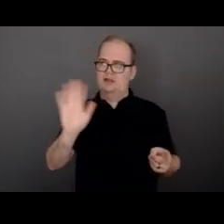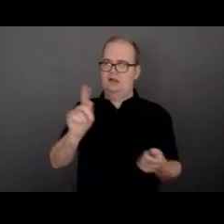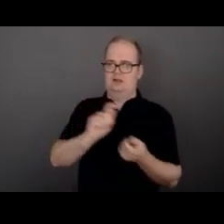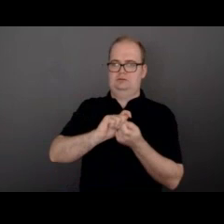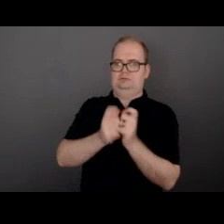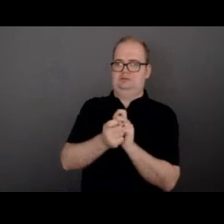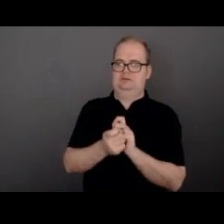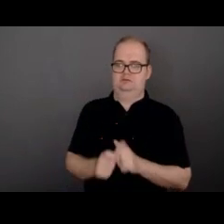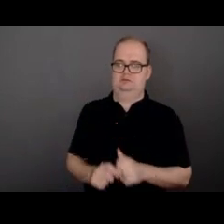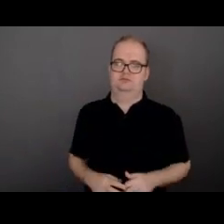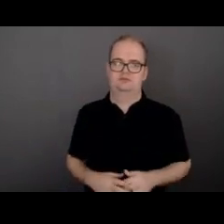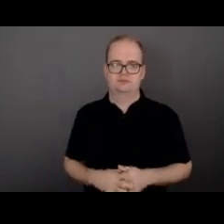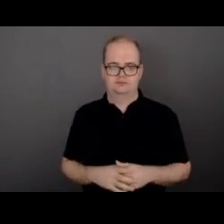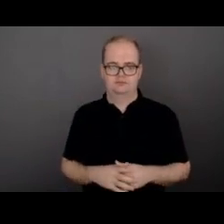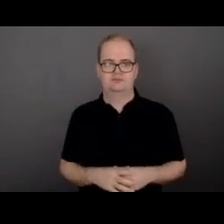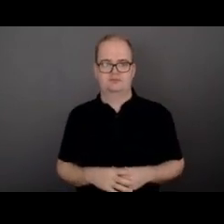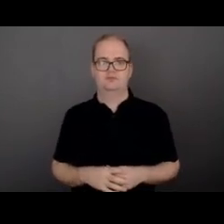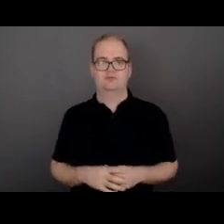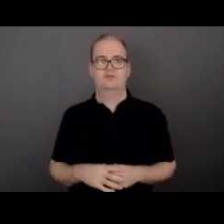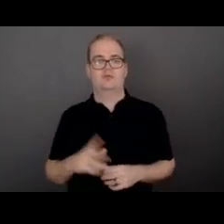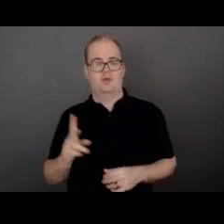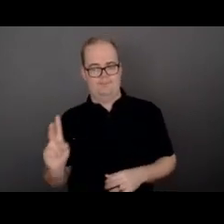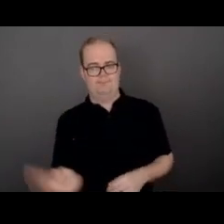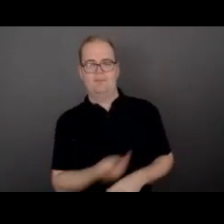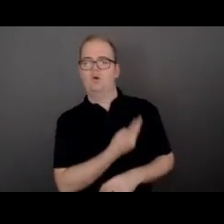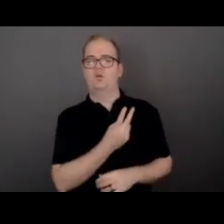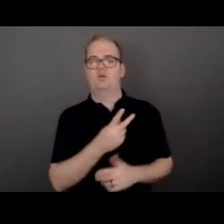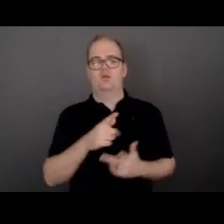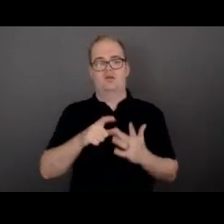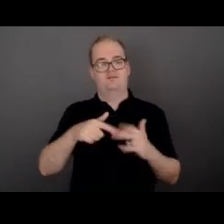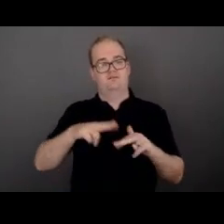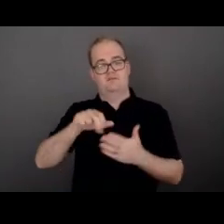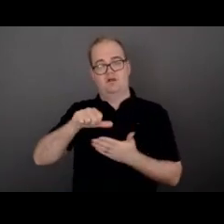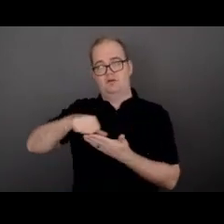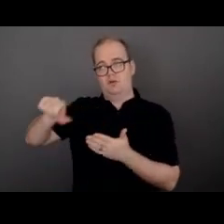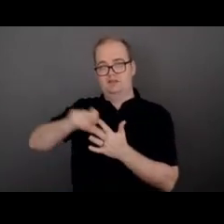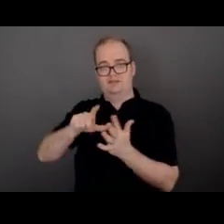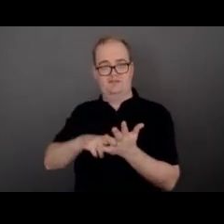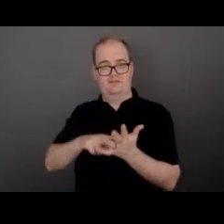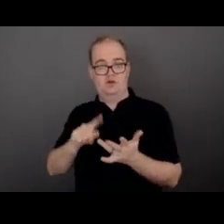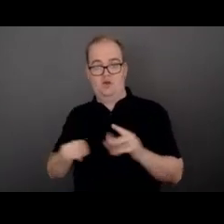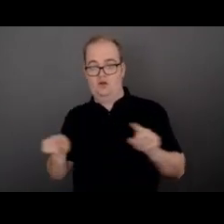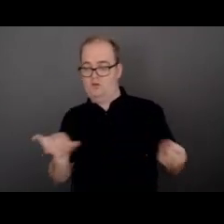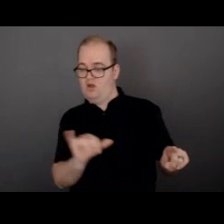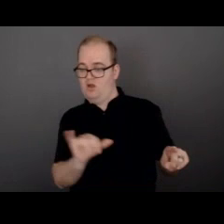So respondents and applicants can both seek to vary the DVO.